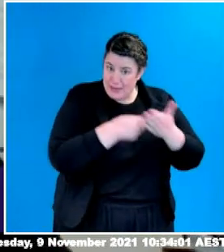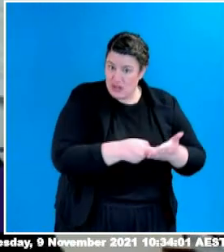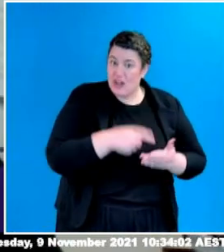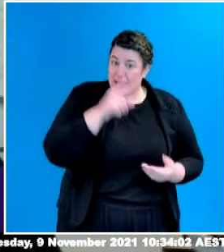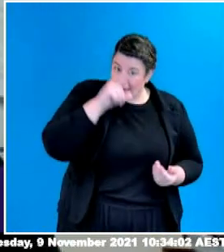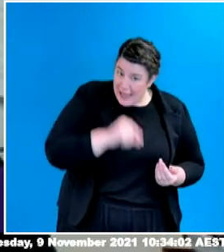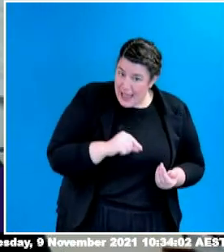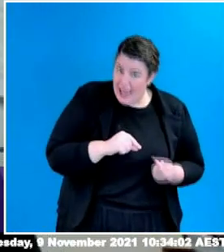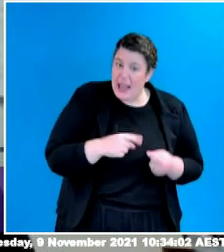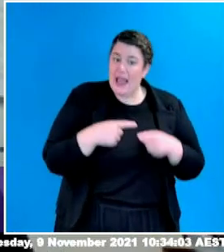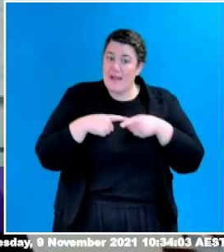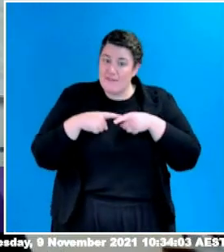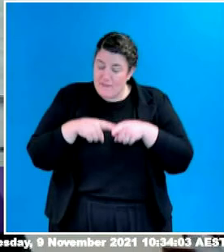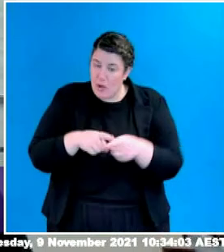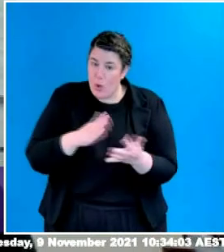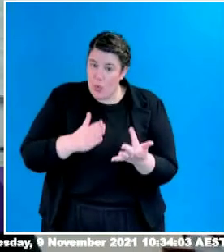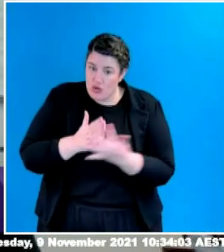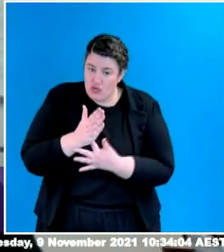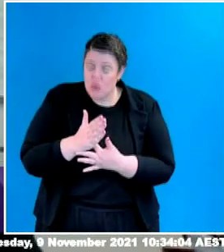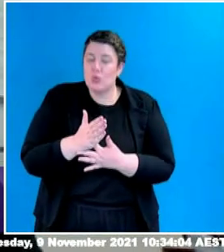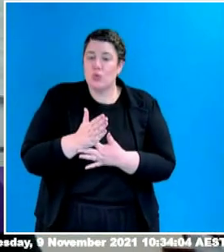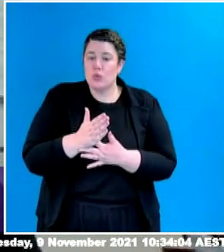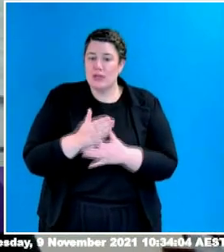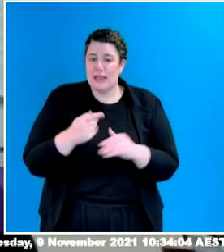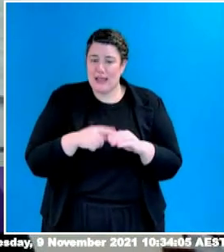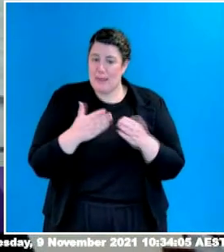follow those through in the public domain.